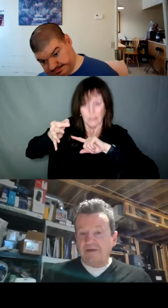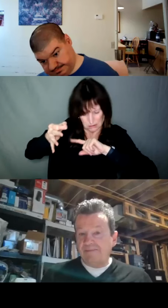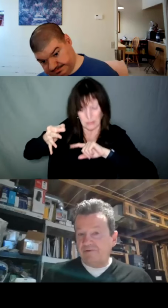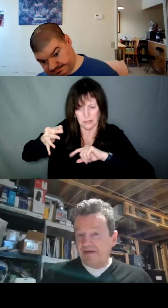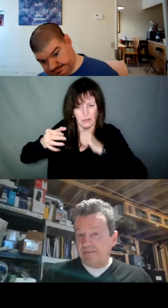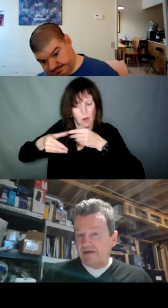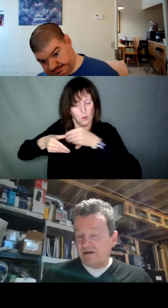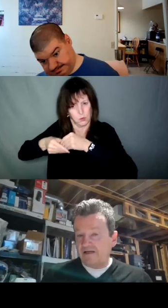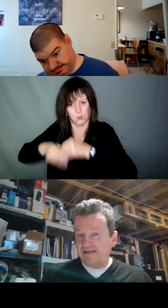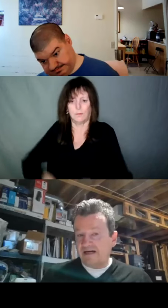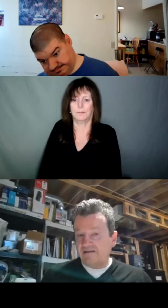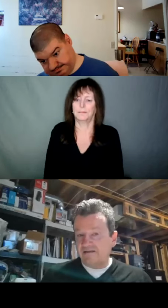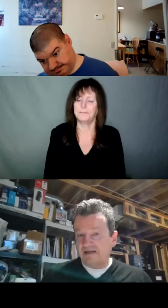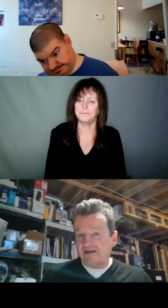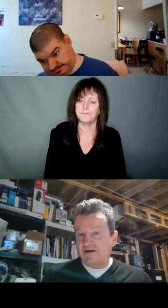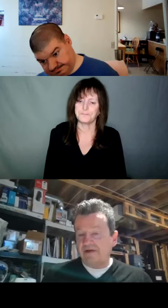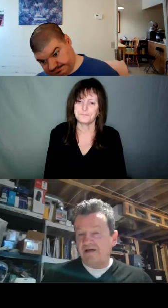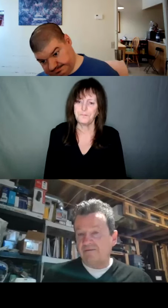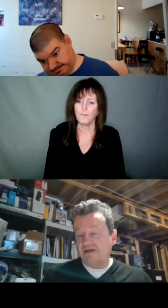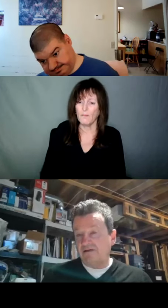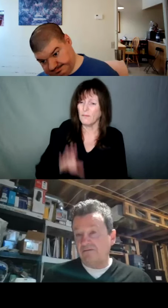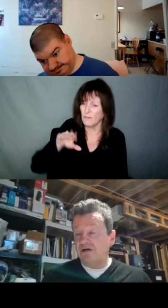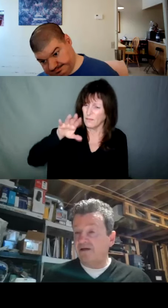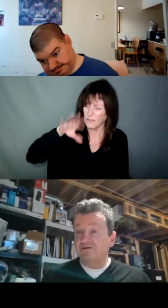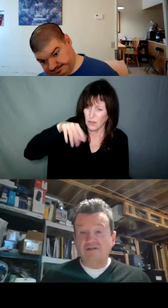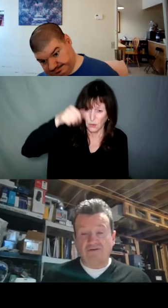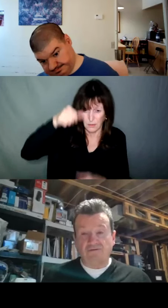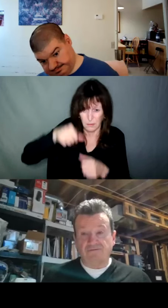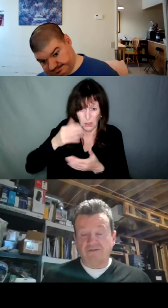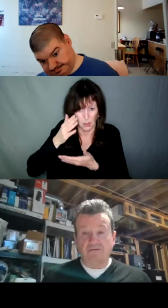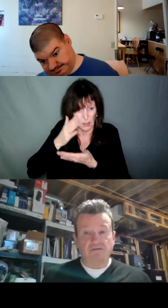You may be asymptomatic meaning show no symptoms